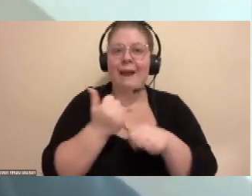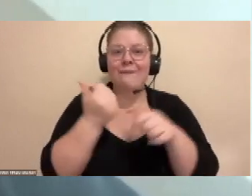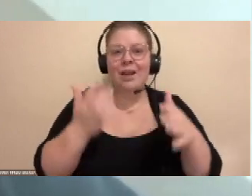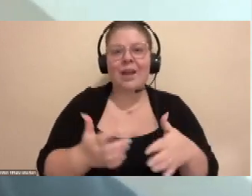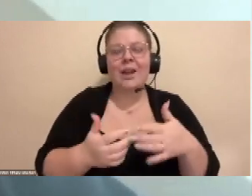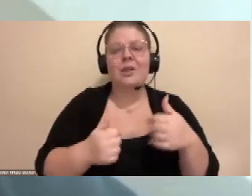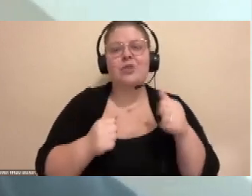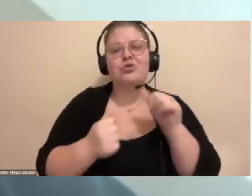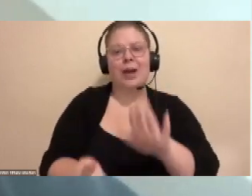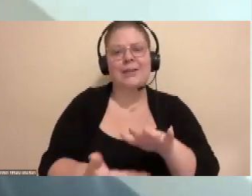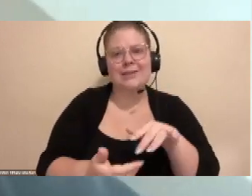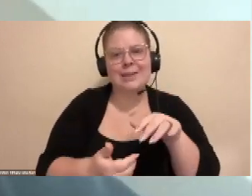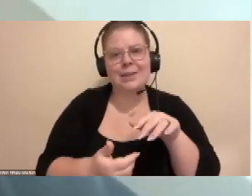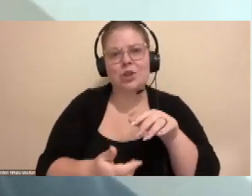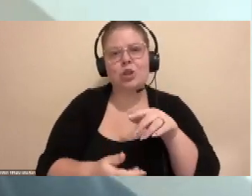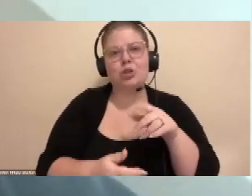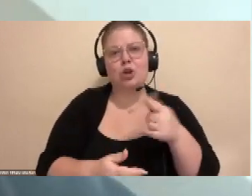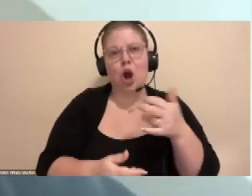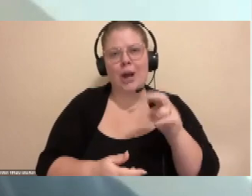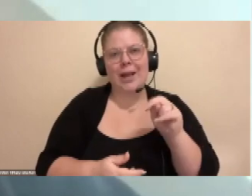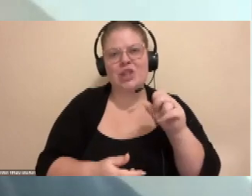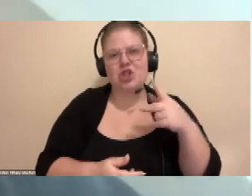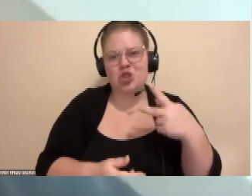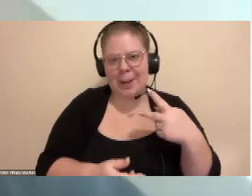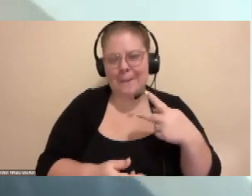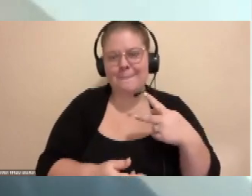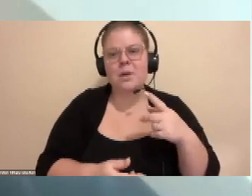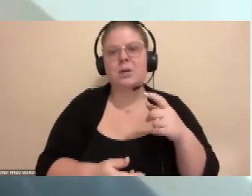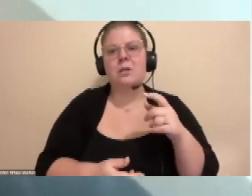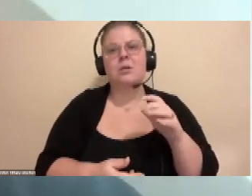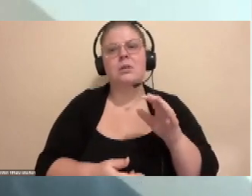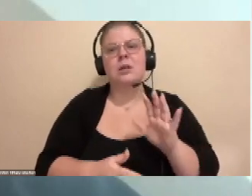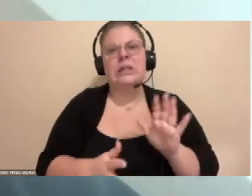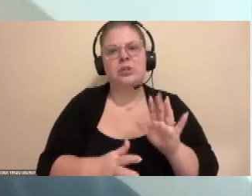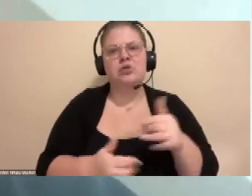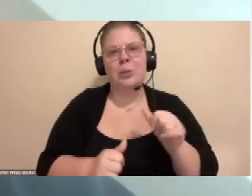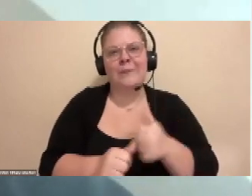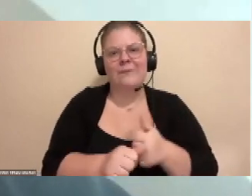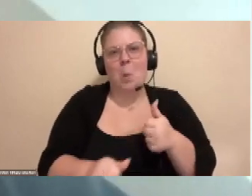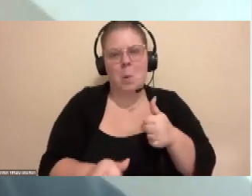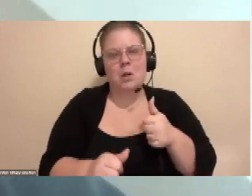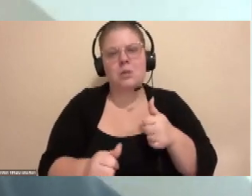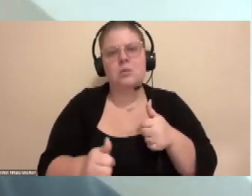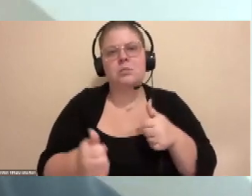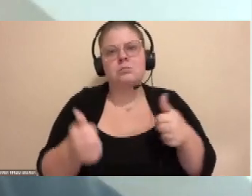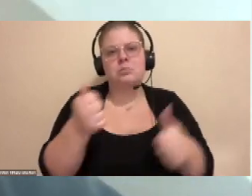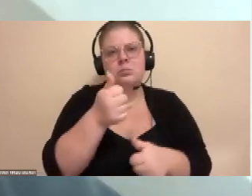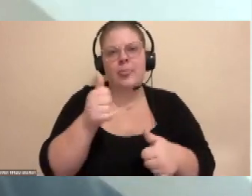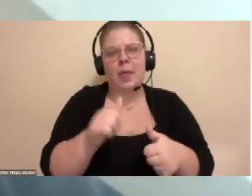disabilities out of guardianship or divert people from going into guardianship, is tremendously important.